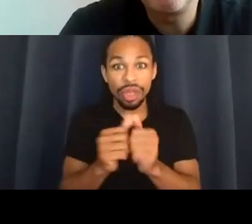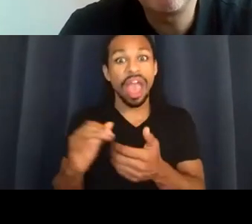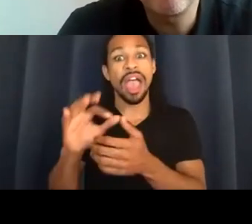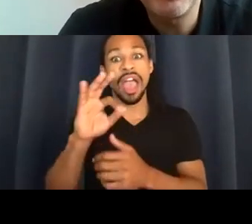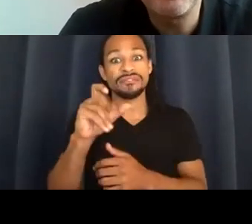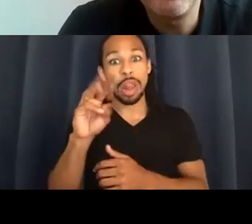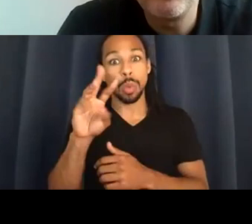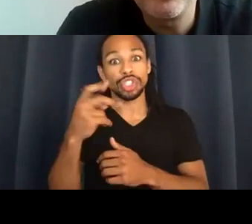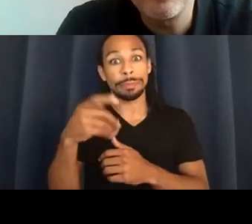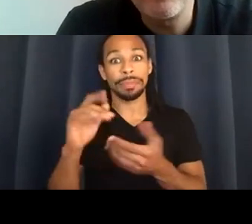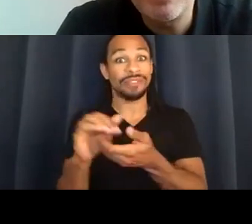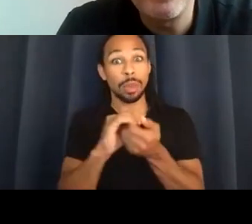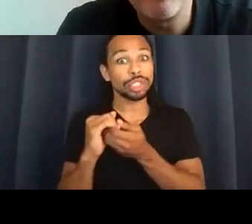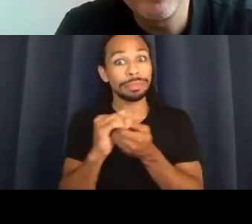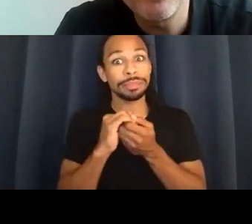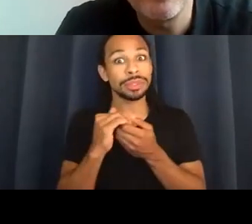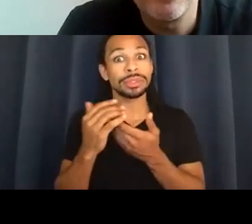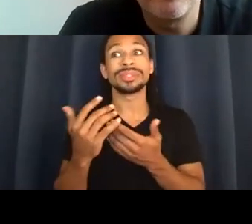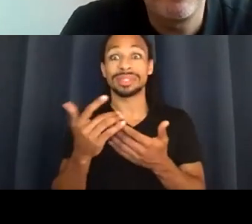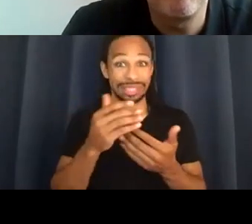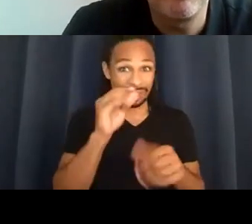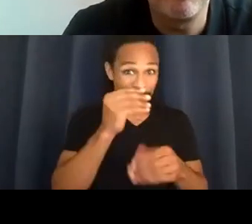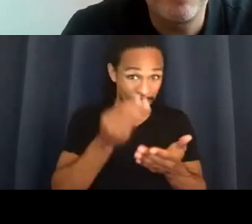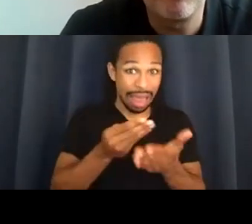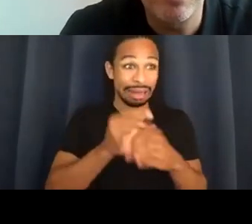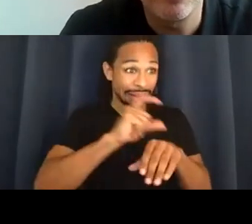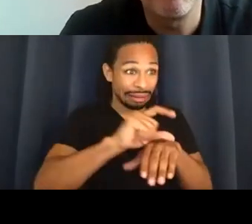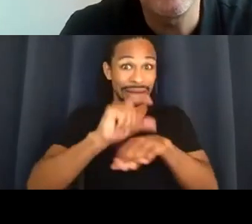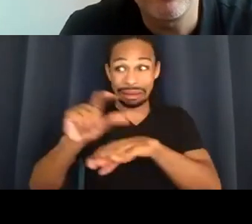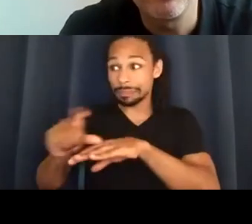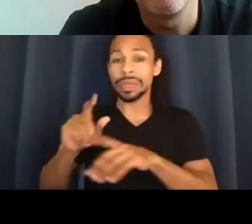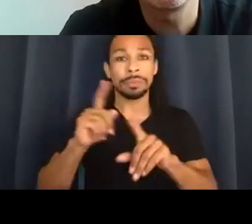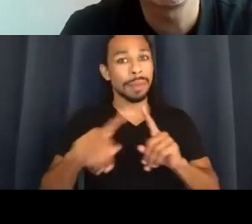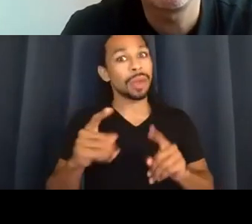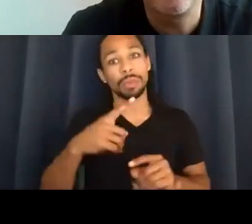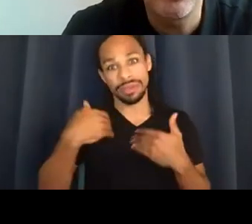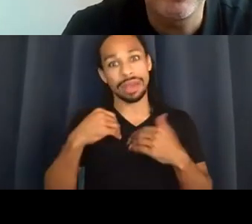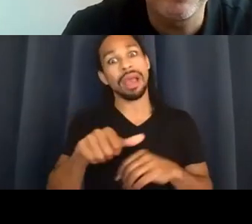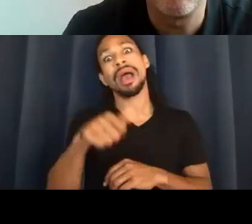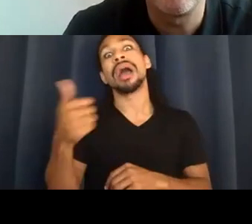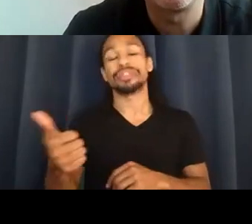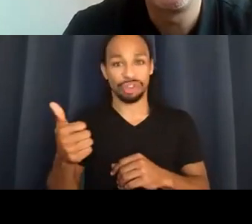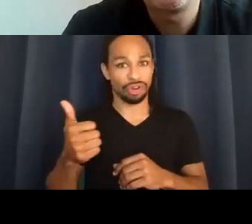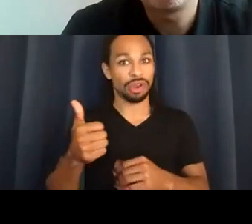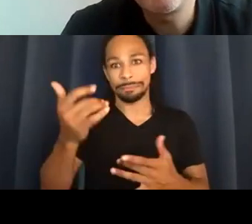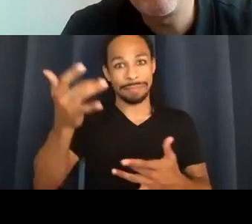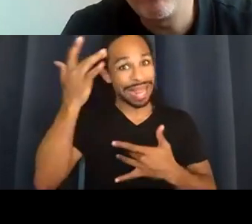and these other pandemics have gone on longer, systemic racism and environmental